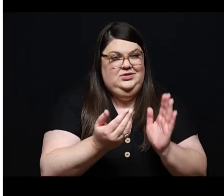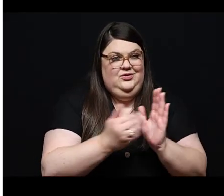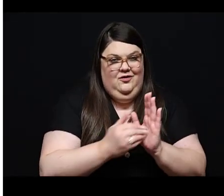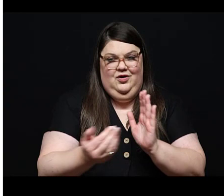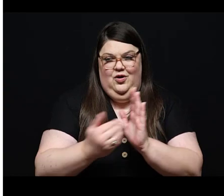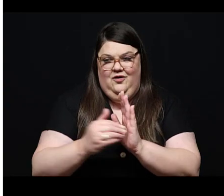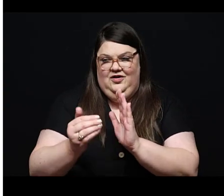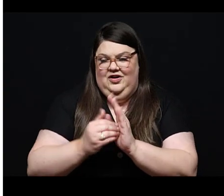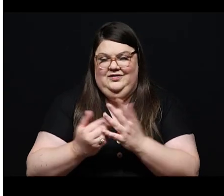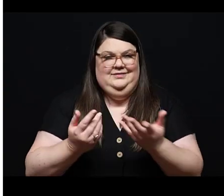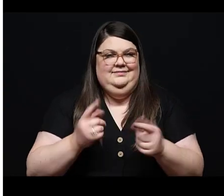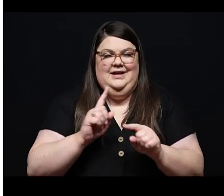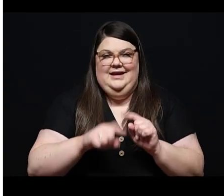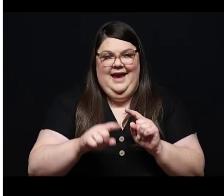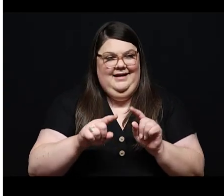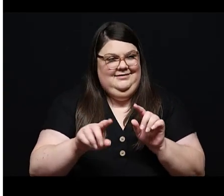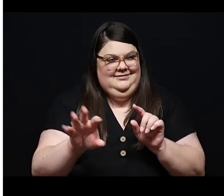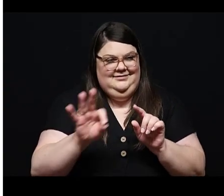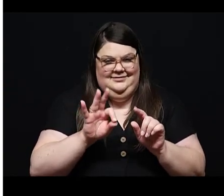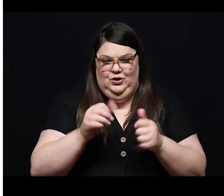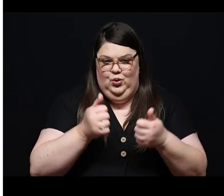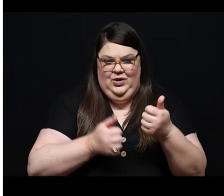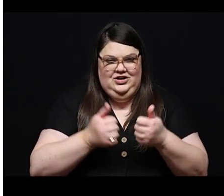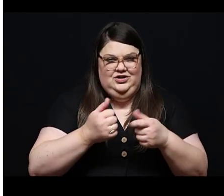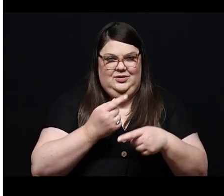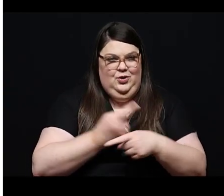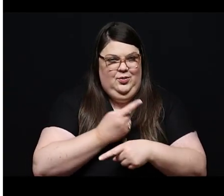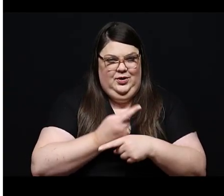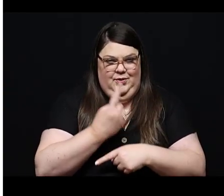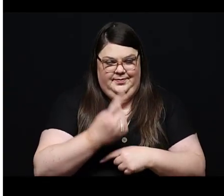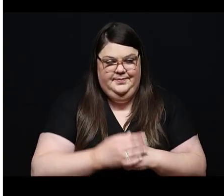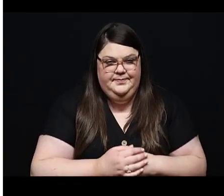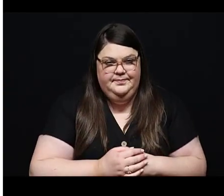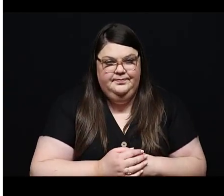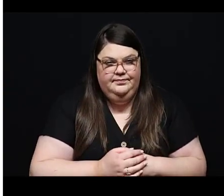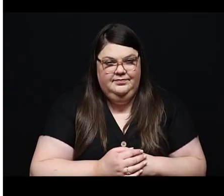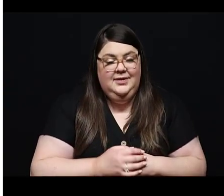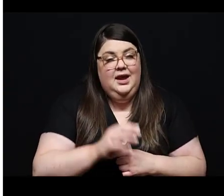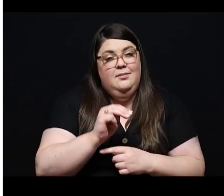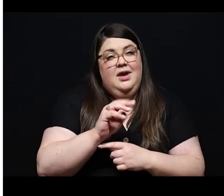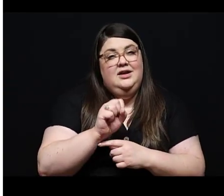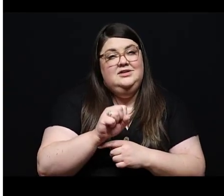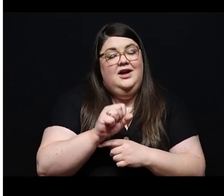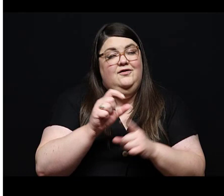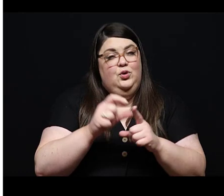cannot differentiate them from one another. Microsoft Word’s Check Accessibility Tool